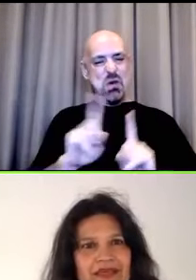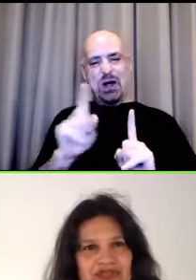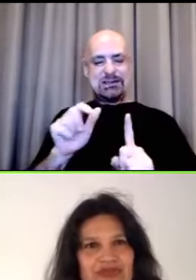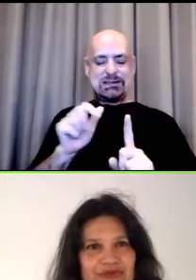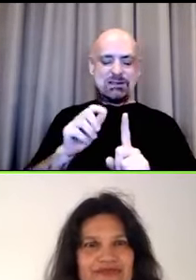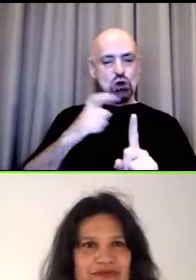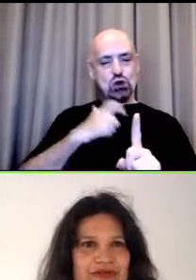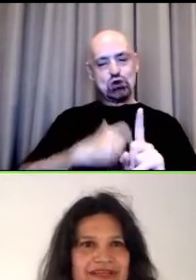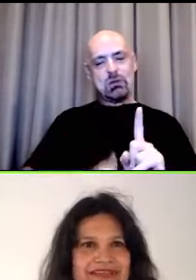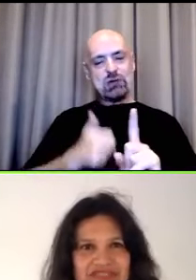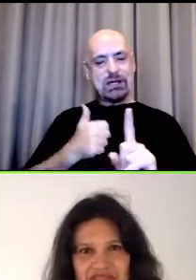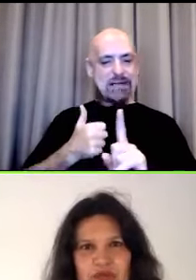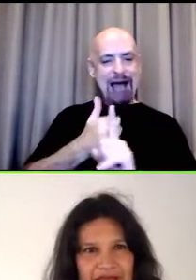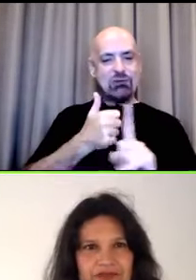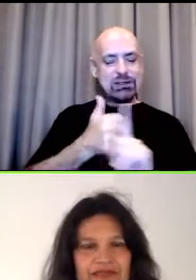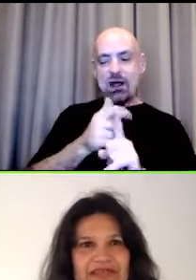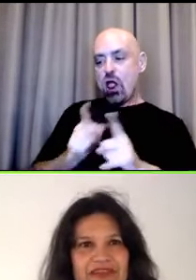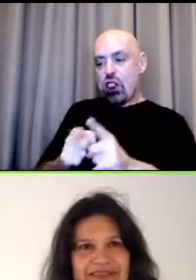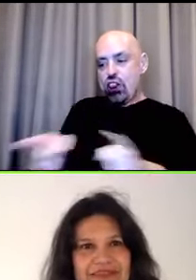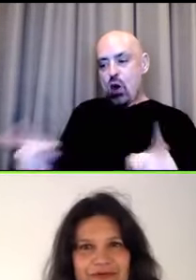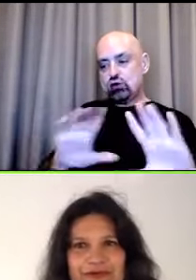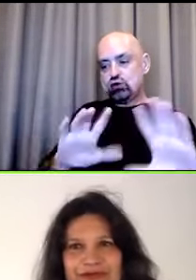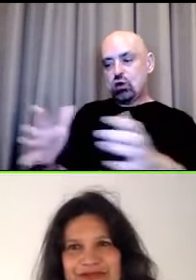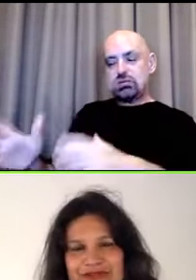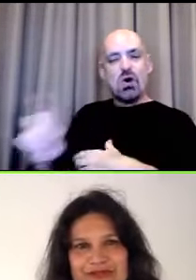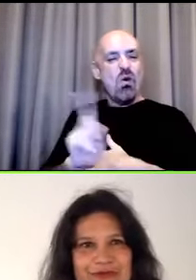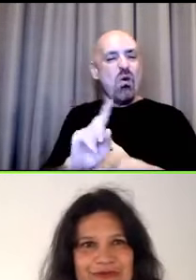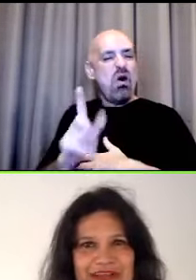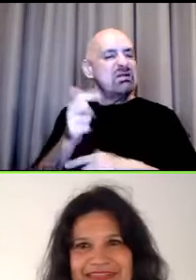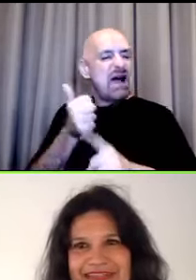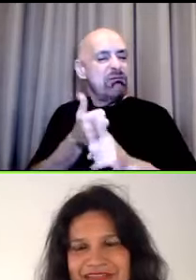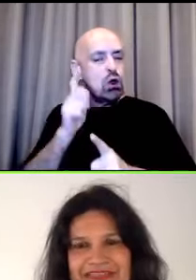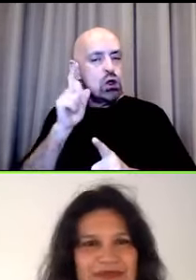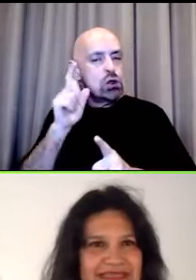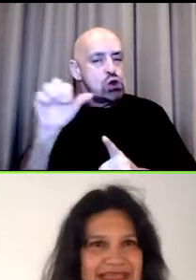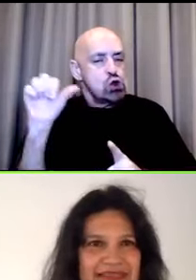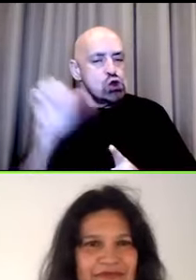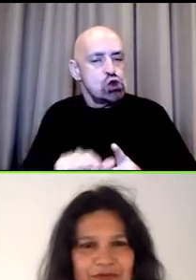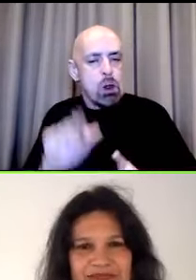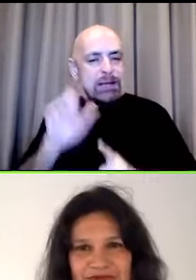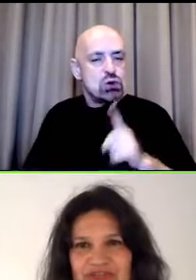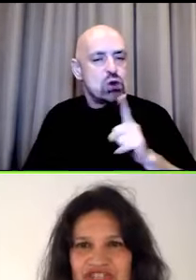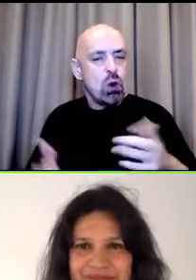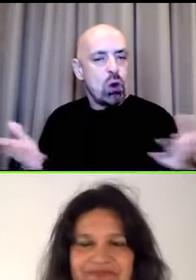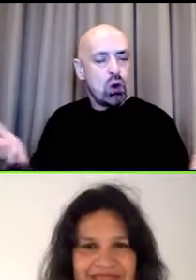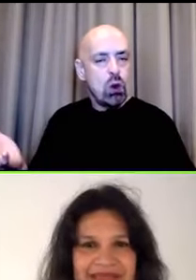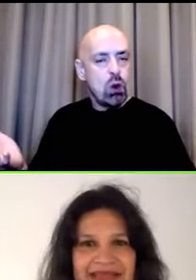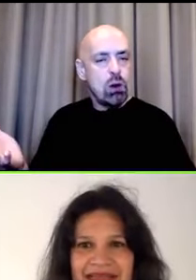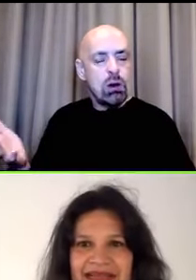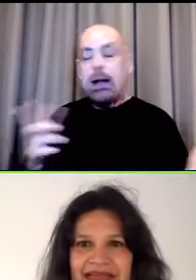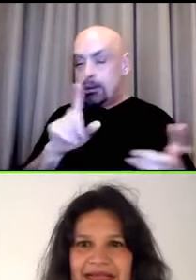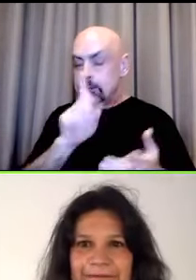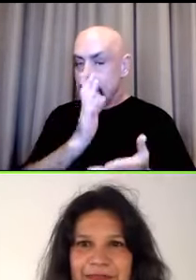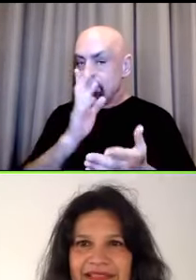now and I'm aware you have just given this huge lecture and it's an exhausting task but if you can